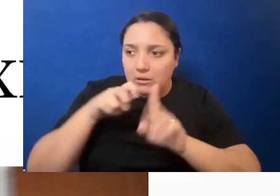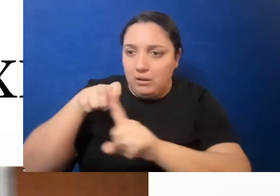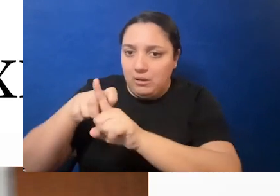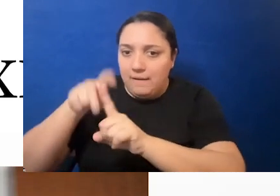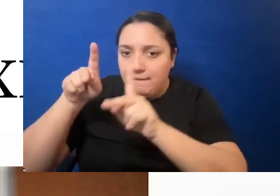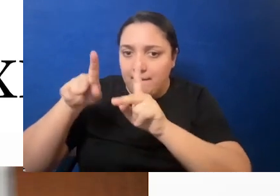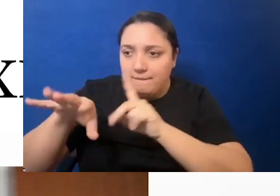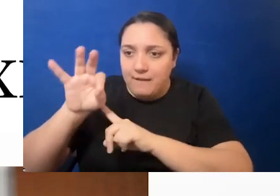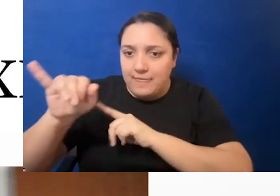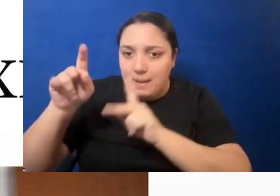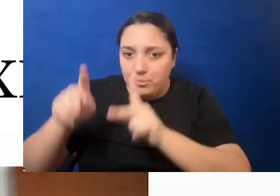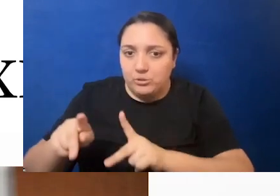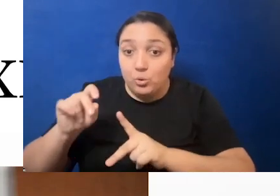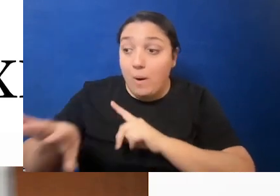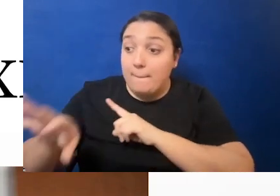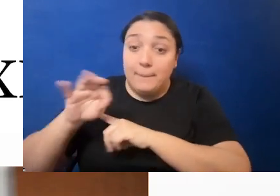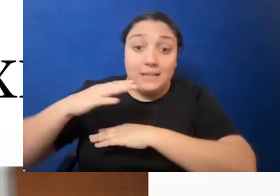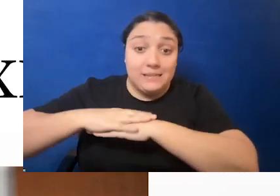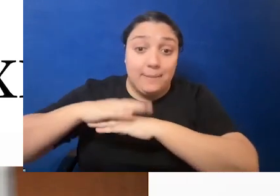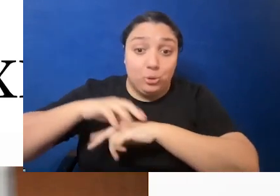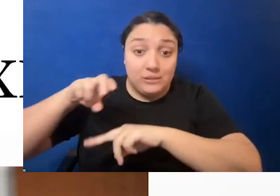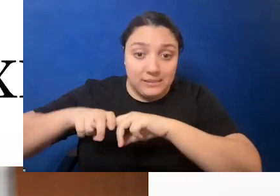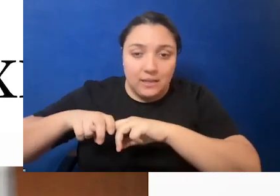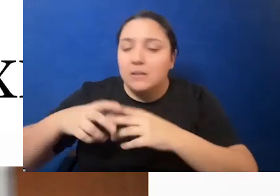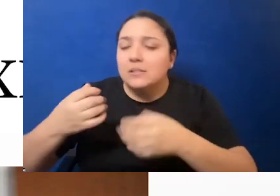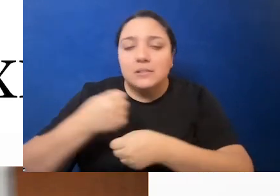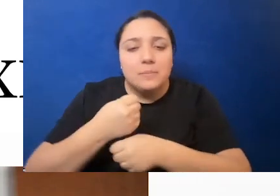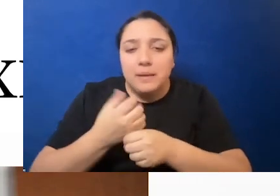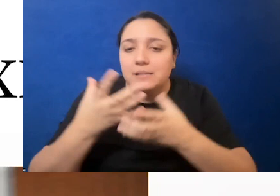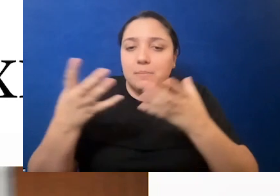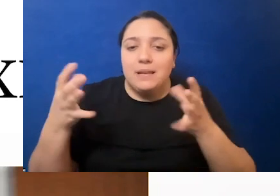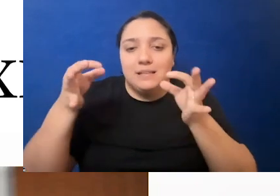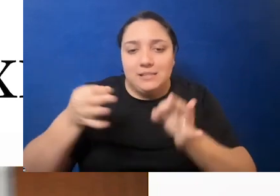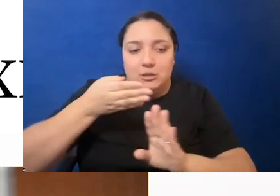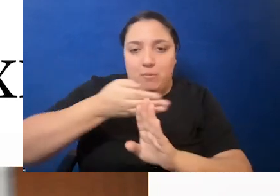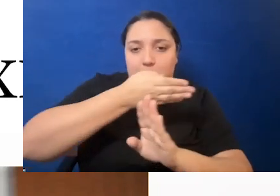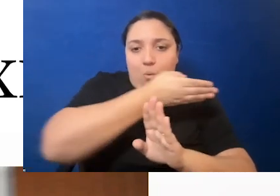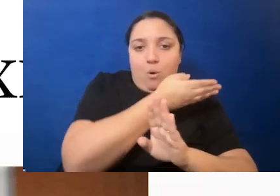OR PICK A TABLE TO SIT. TRY TO MAKE AS MANY DECISIONS AHEAD OF TIME AS POSSIBLE SO